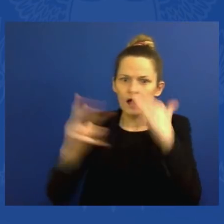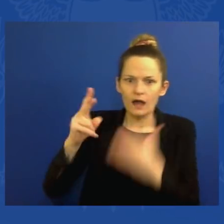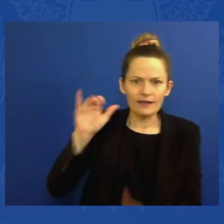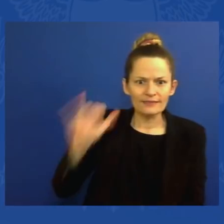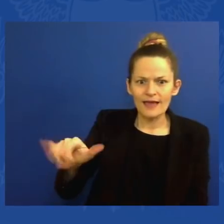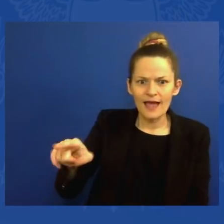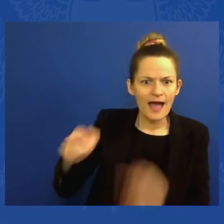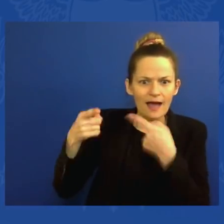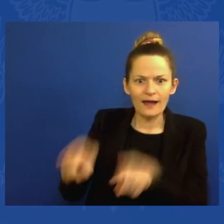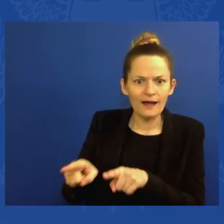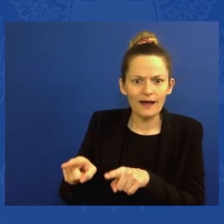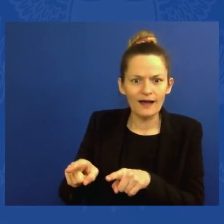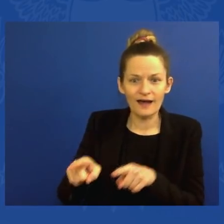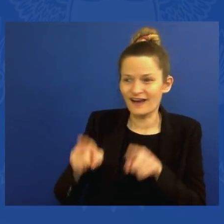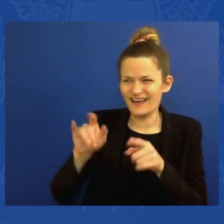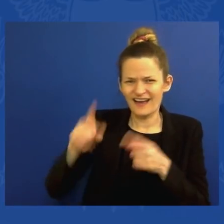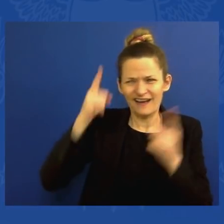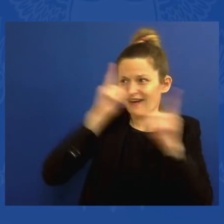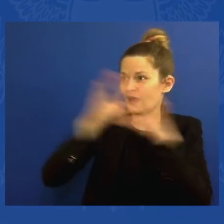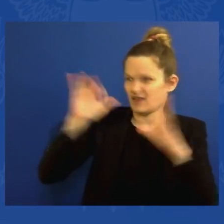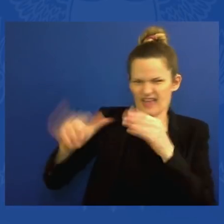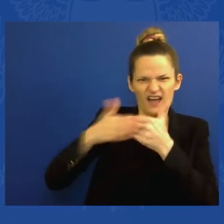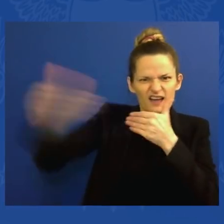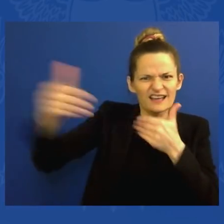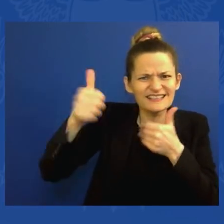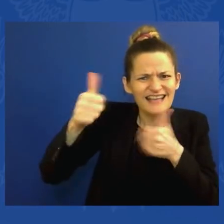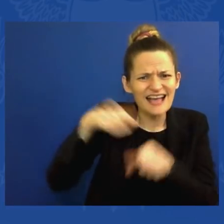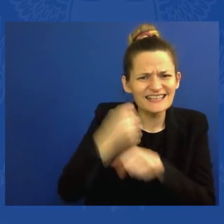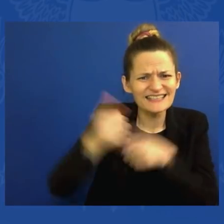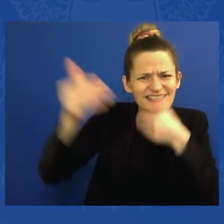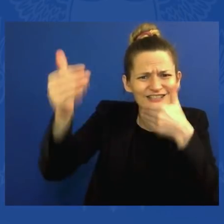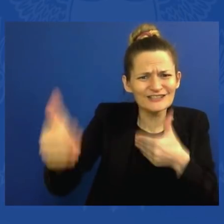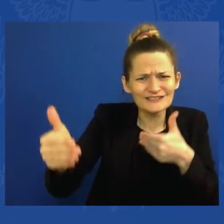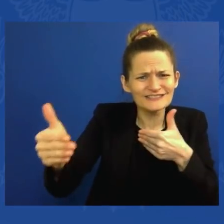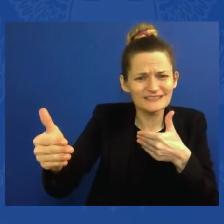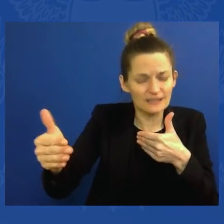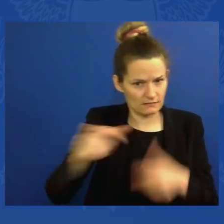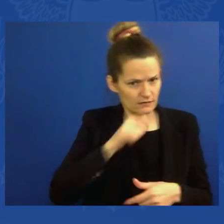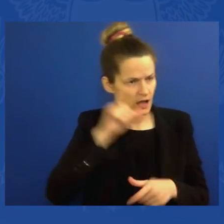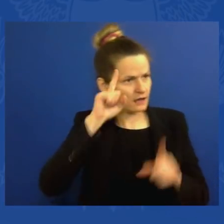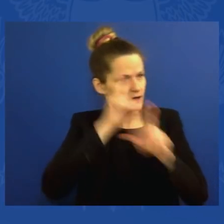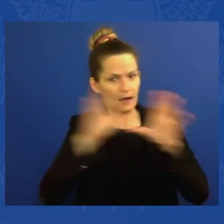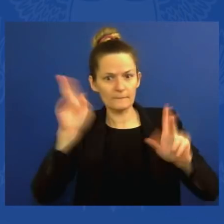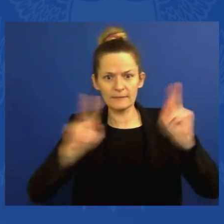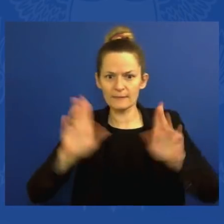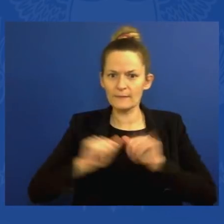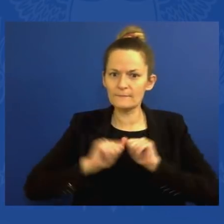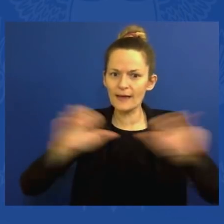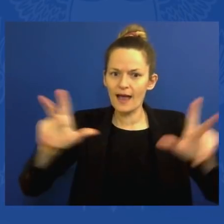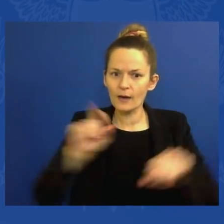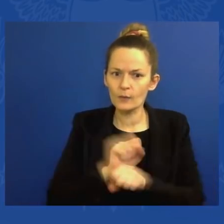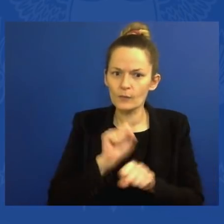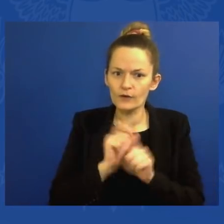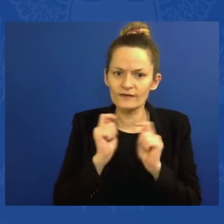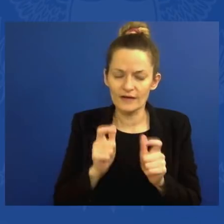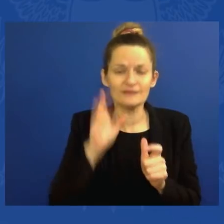Americans are back to work. Yes, family budgets are still tight, but a lot of Americans are getting paychecks this year